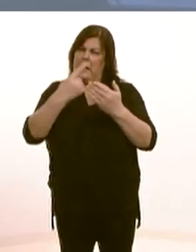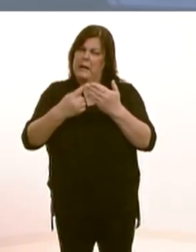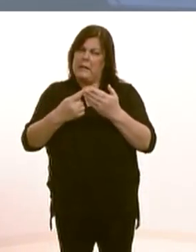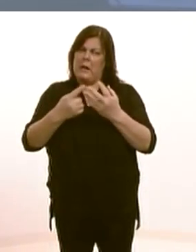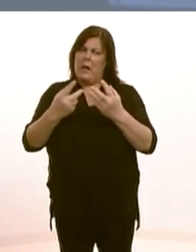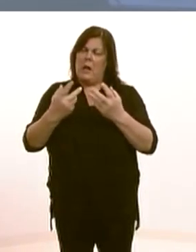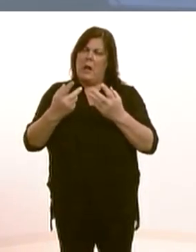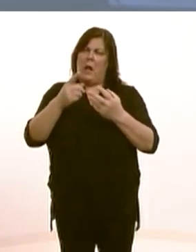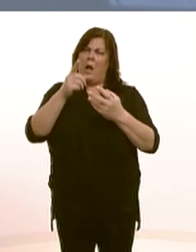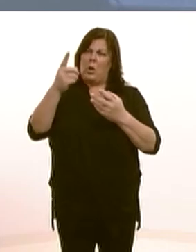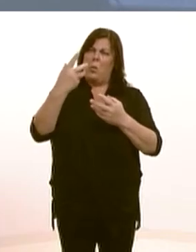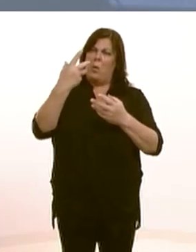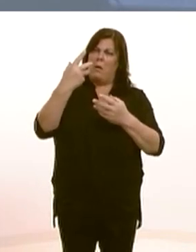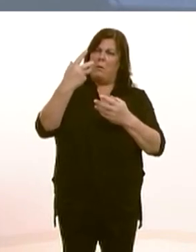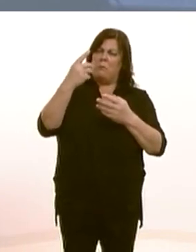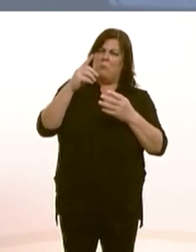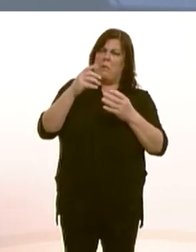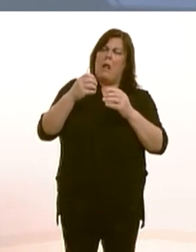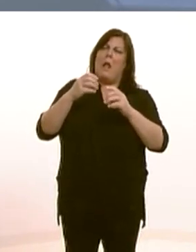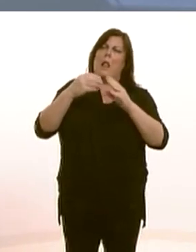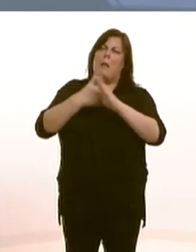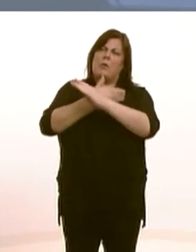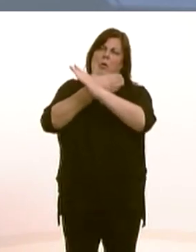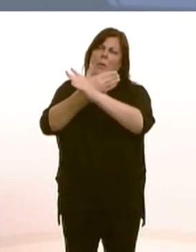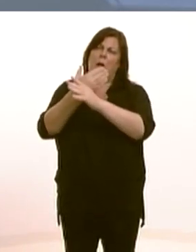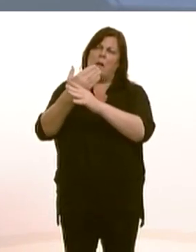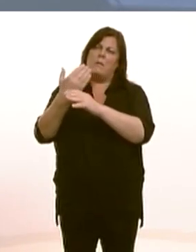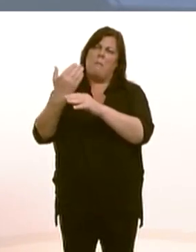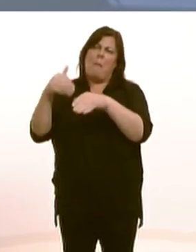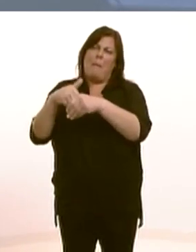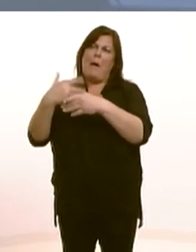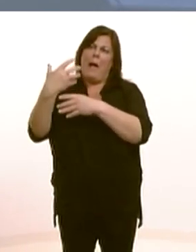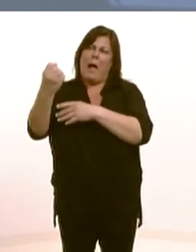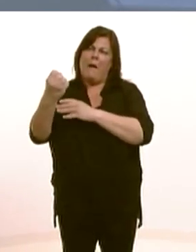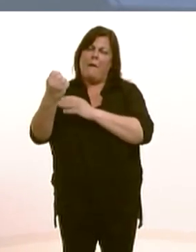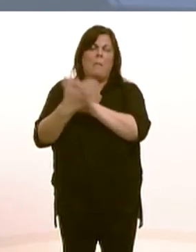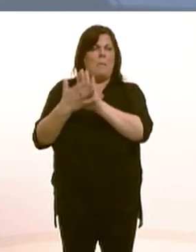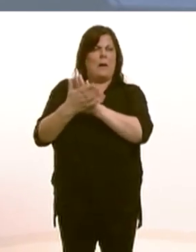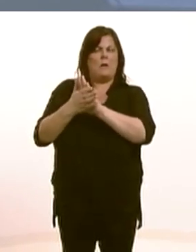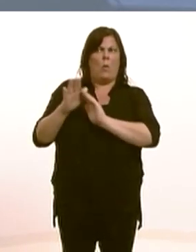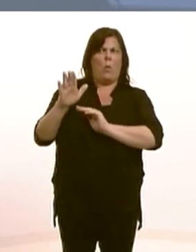So, therefore, all Members around the Cabinet table agree that the position of the Welsh